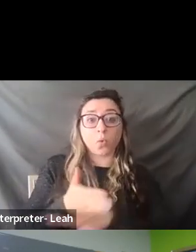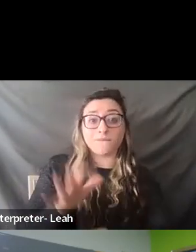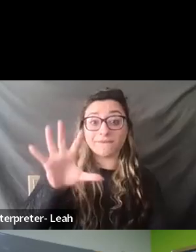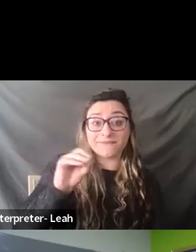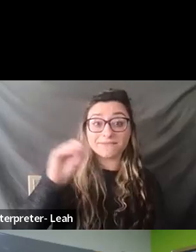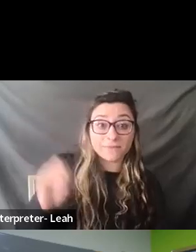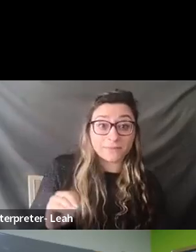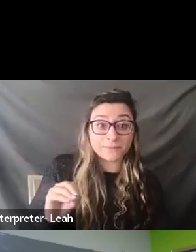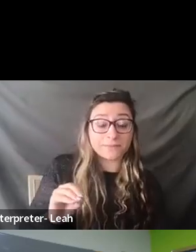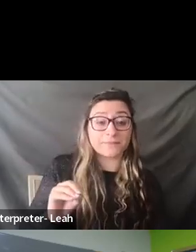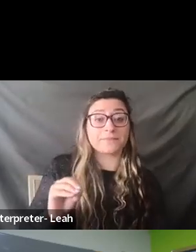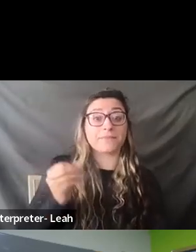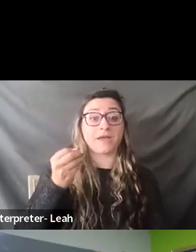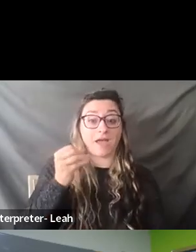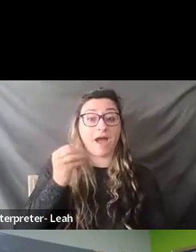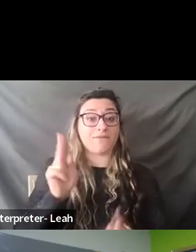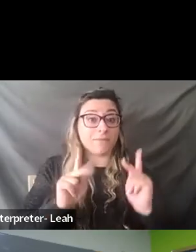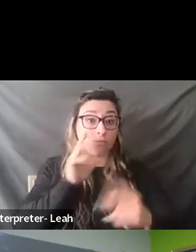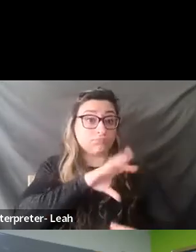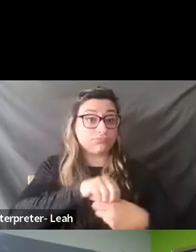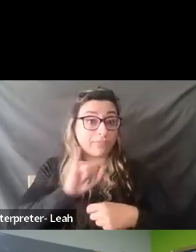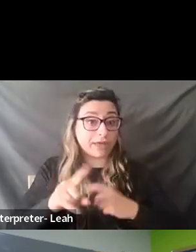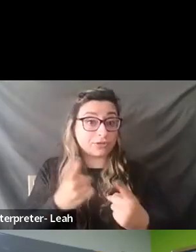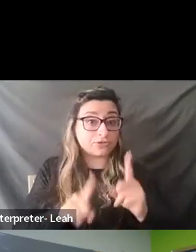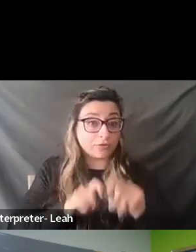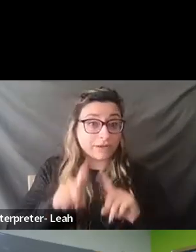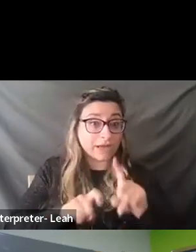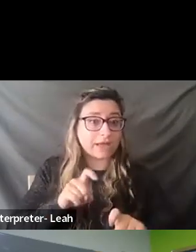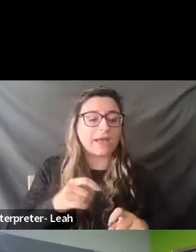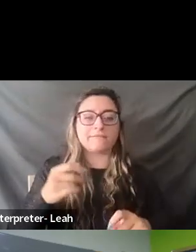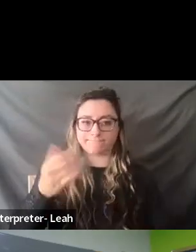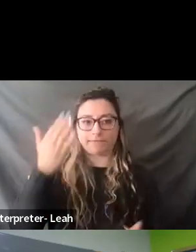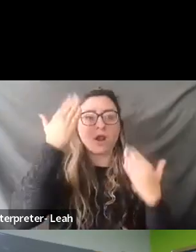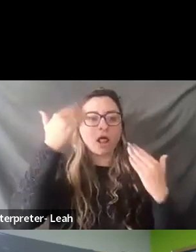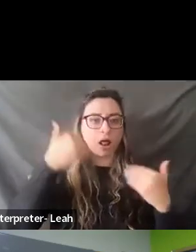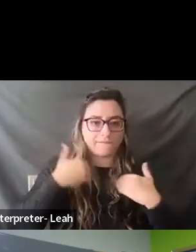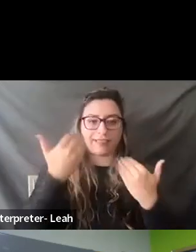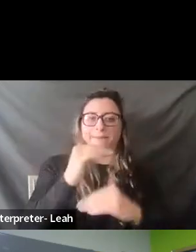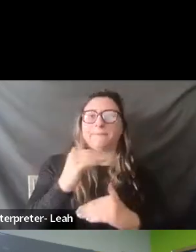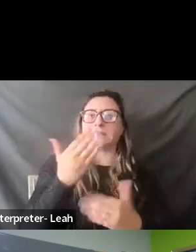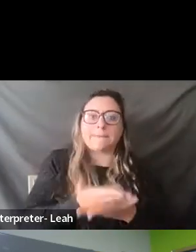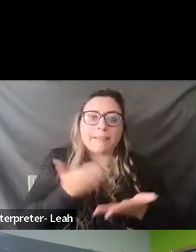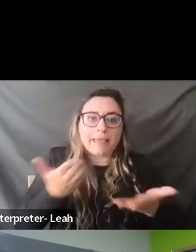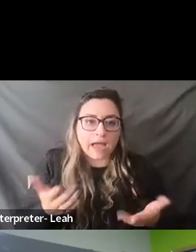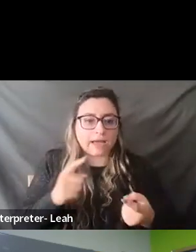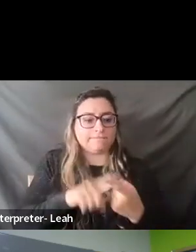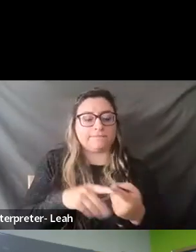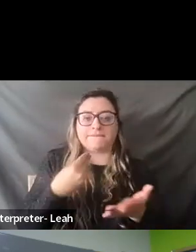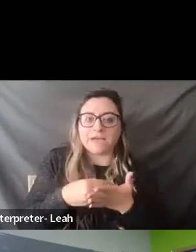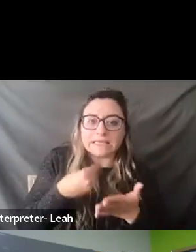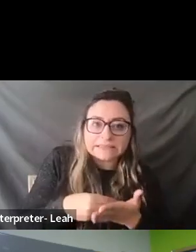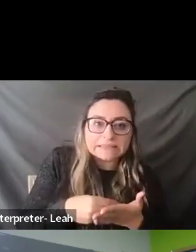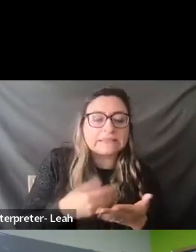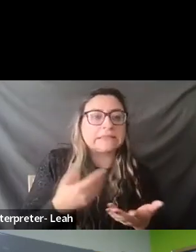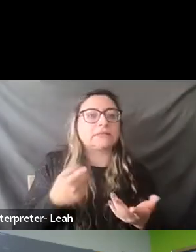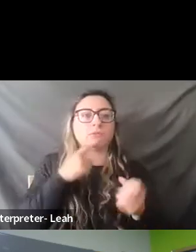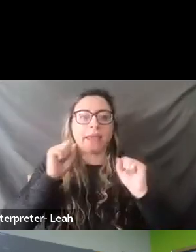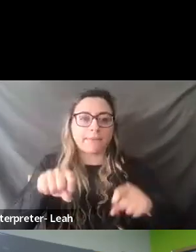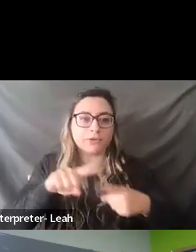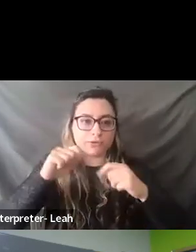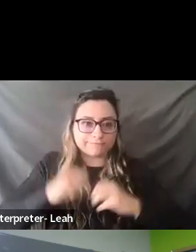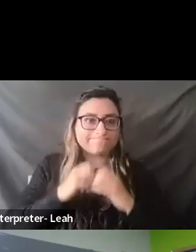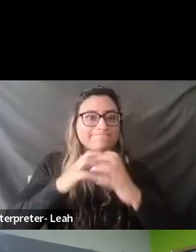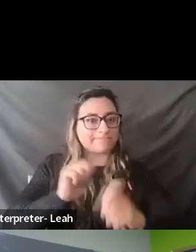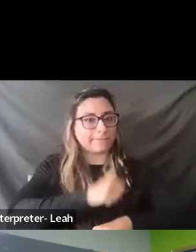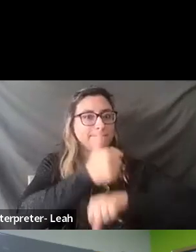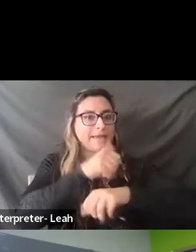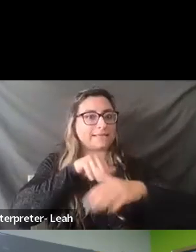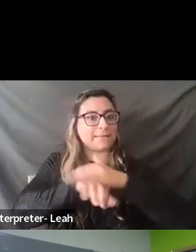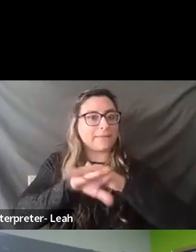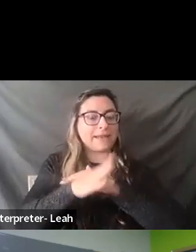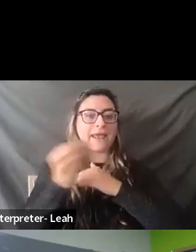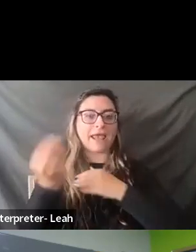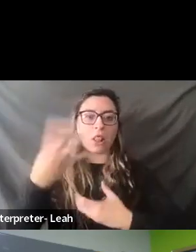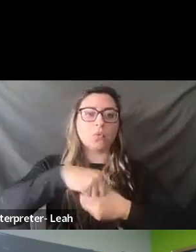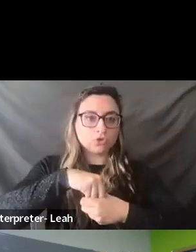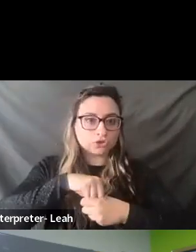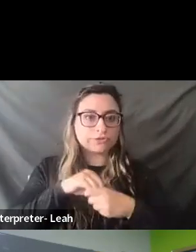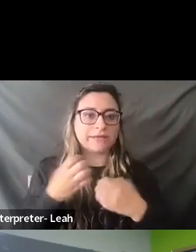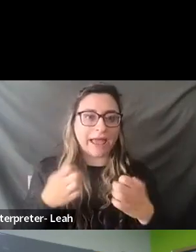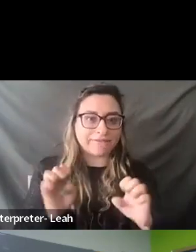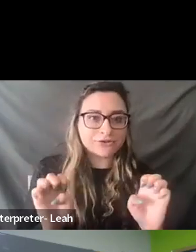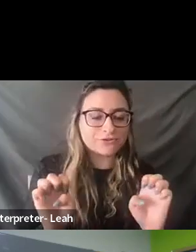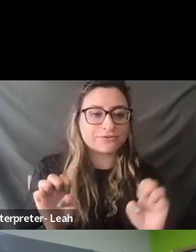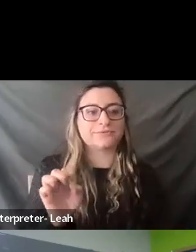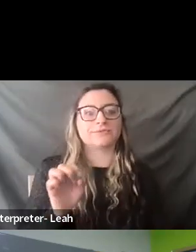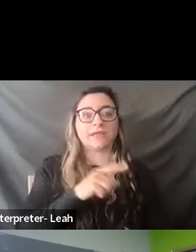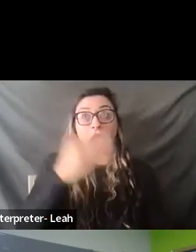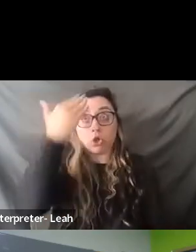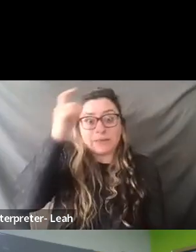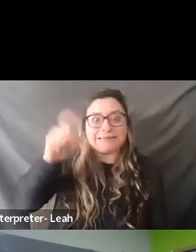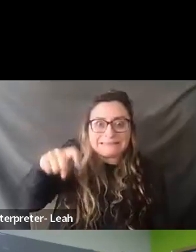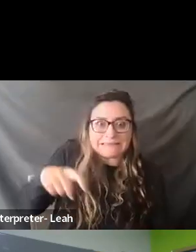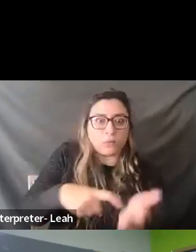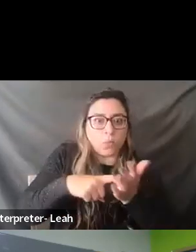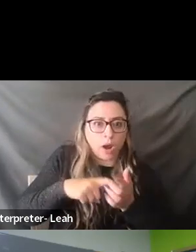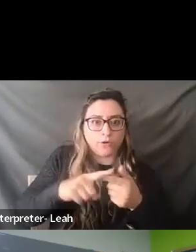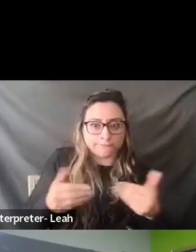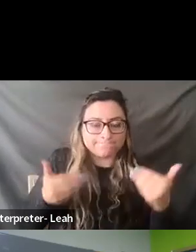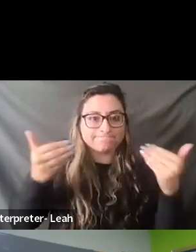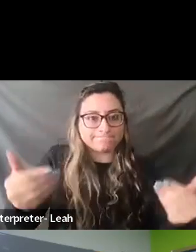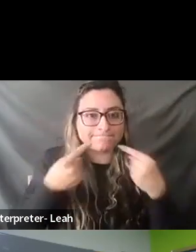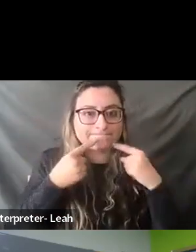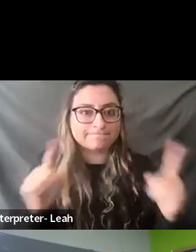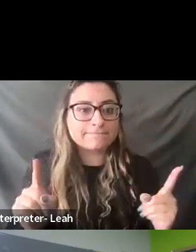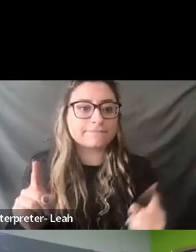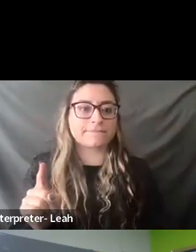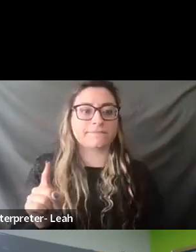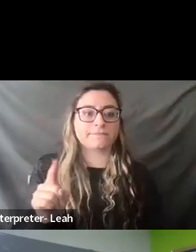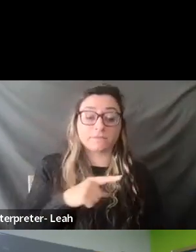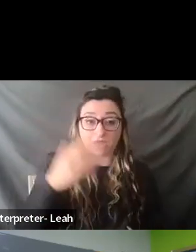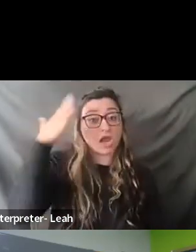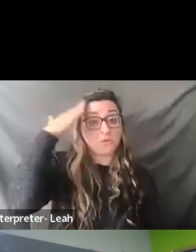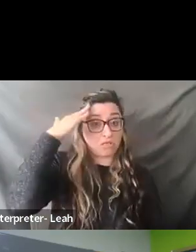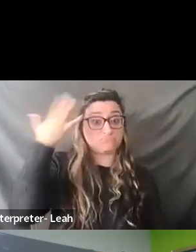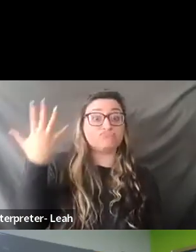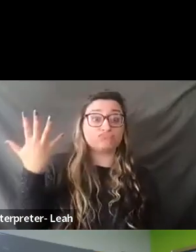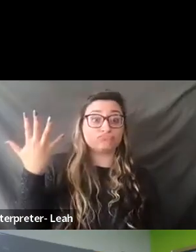And those were, interestingly, very much in parallel with what we heard from the community.